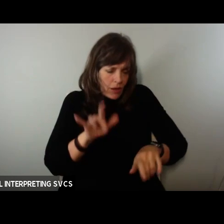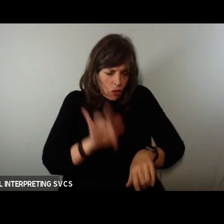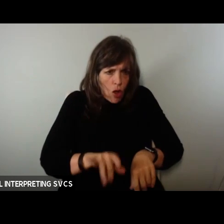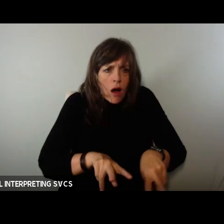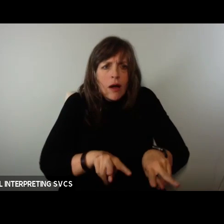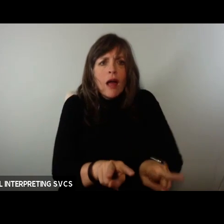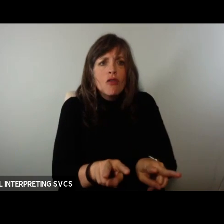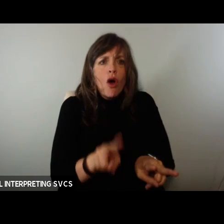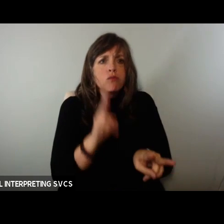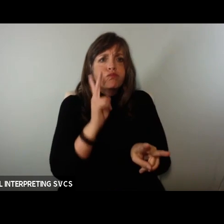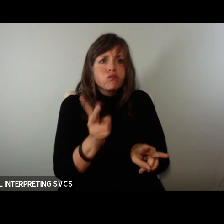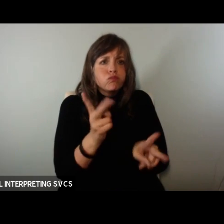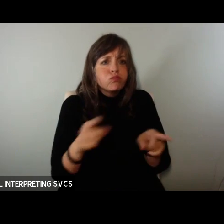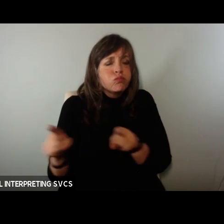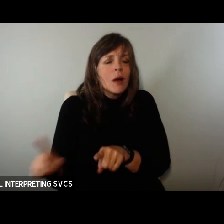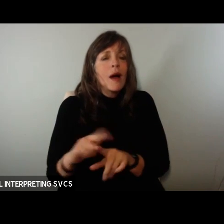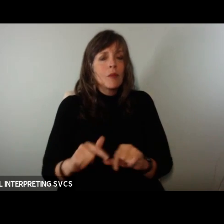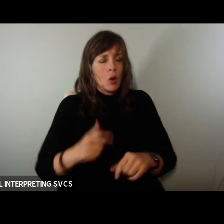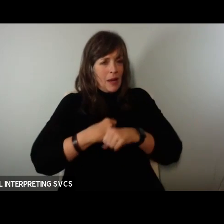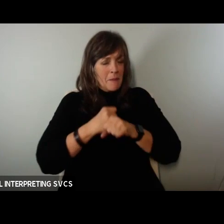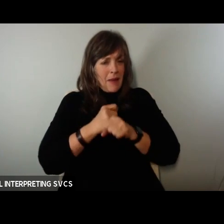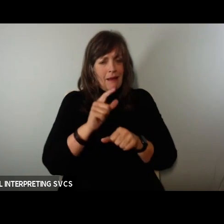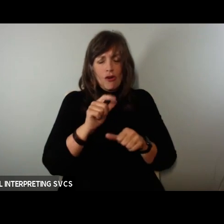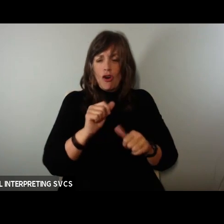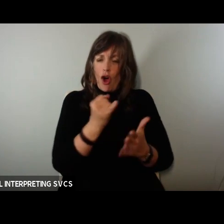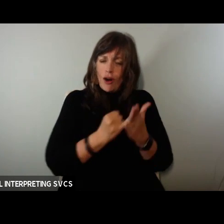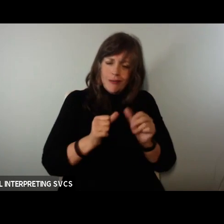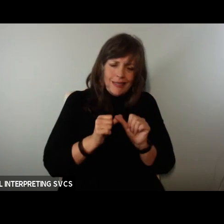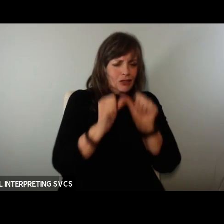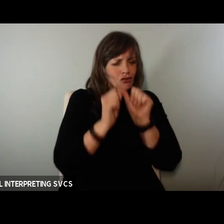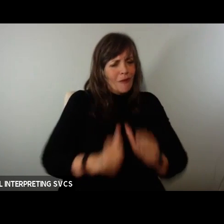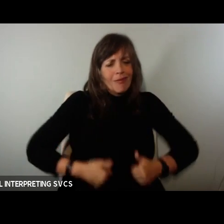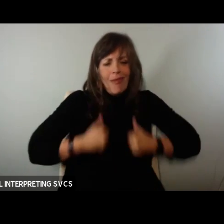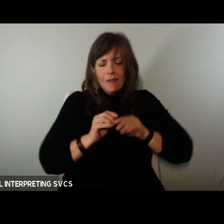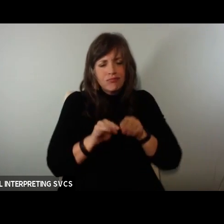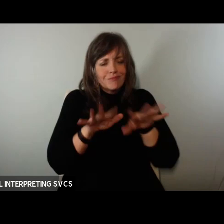keep the arts alive in our city and also continue to fund artists.